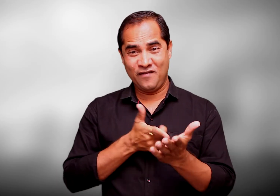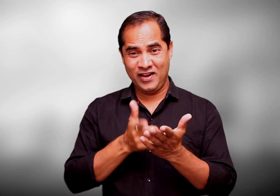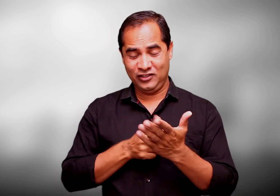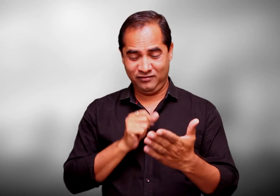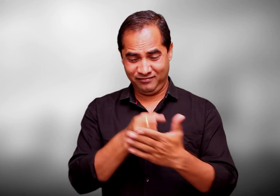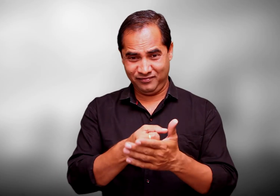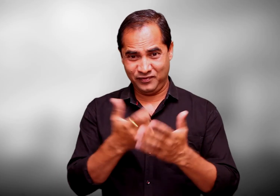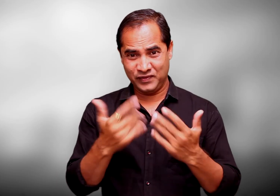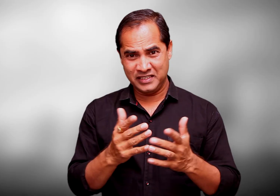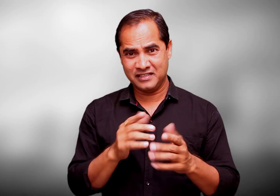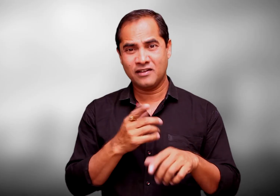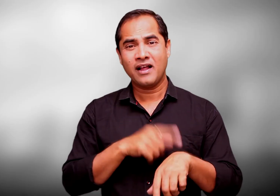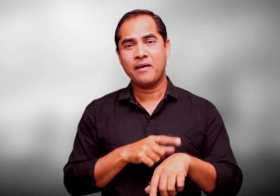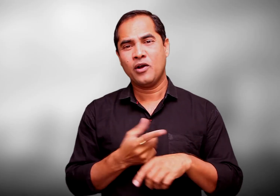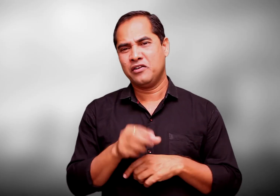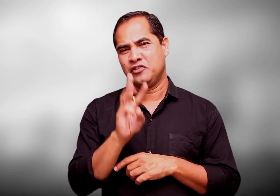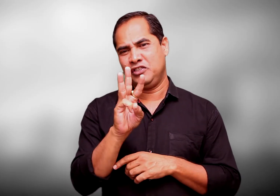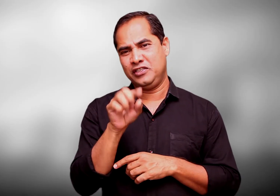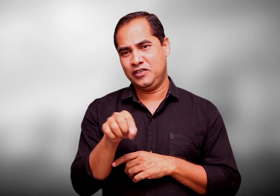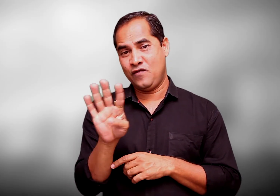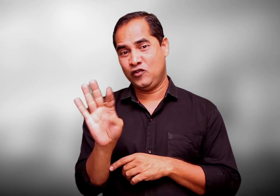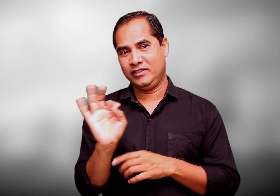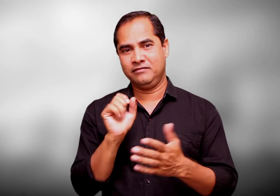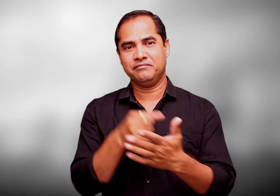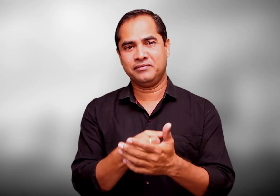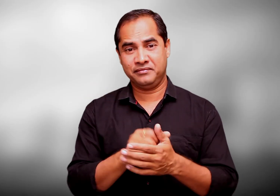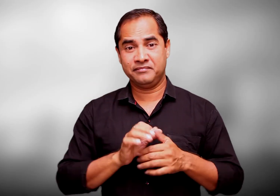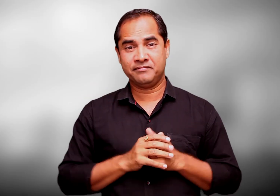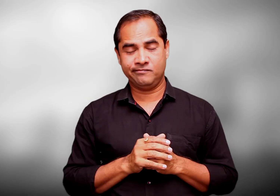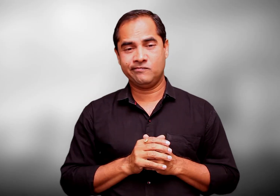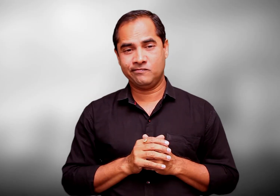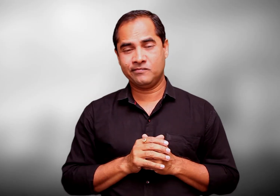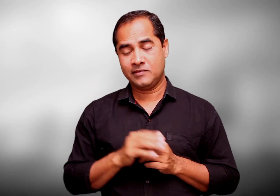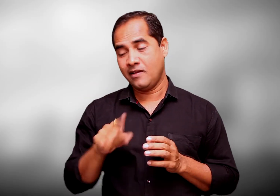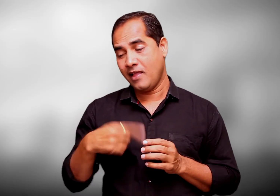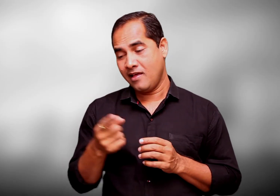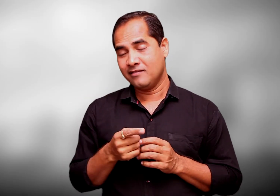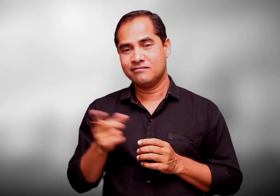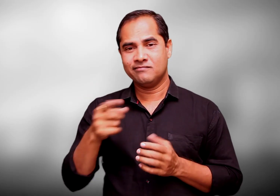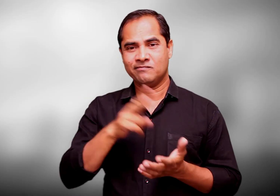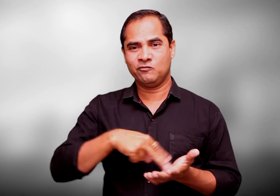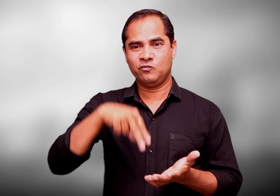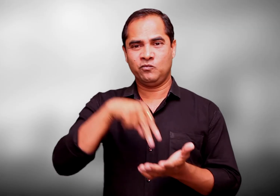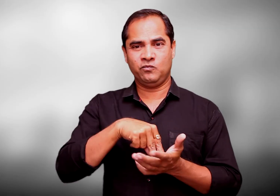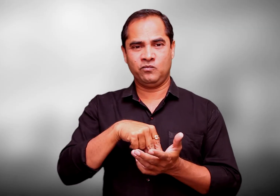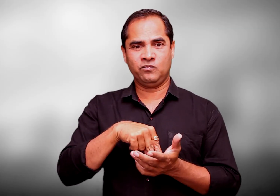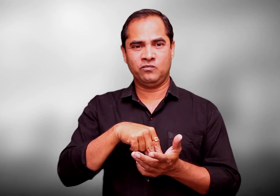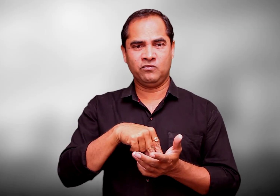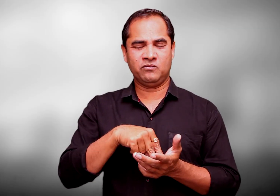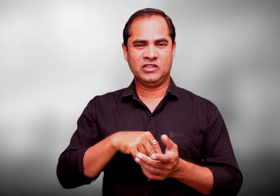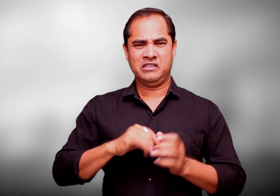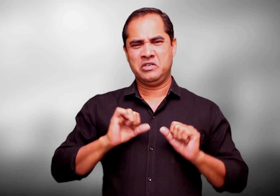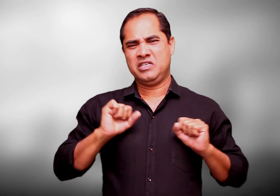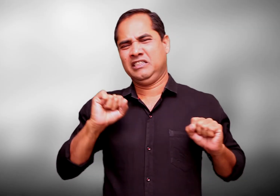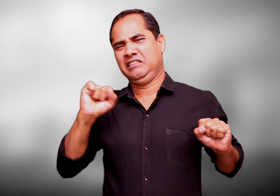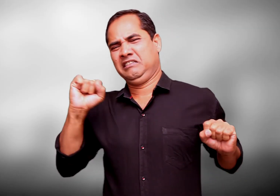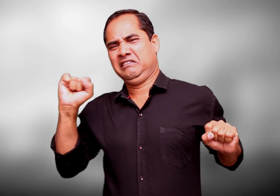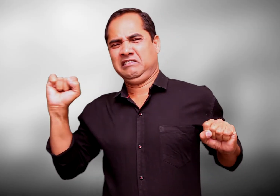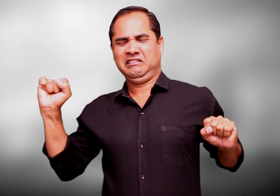She sat glued to her seat until the bus reached her village at 3:40. She stood up and